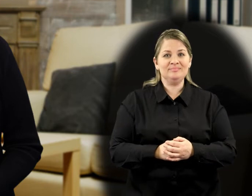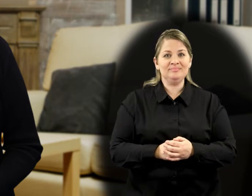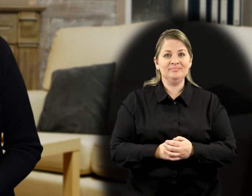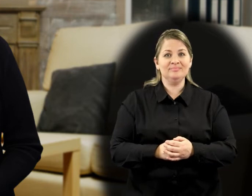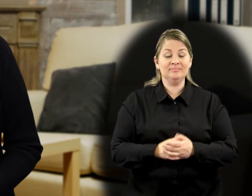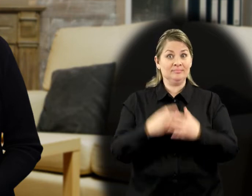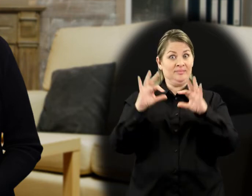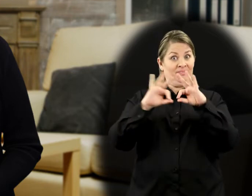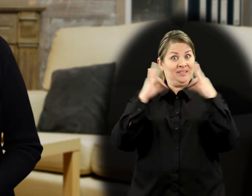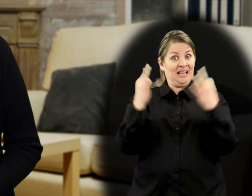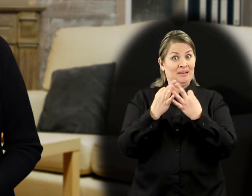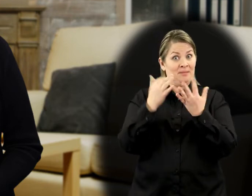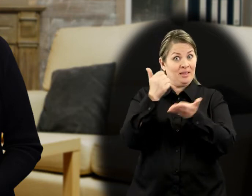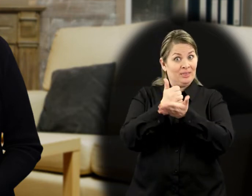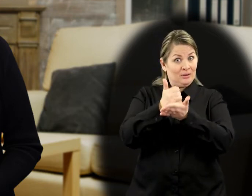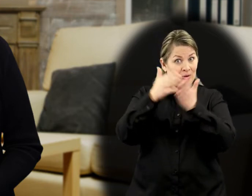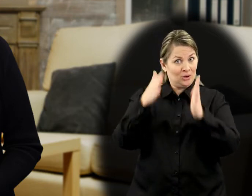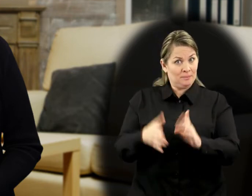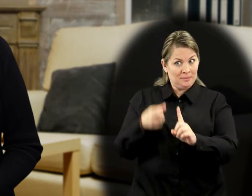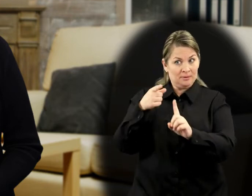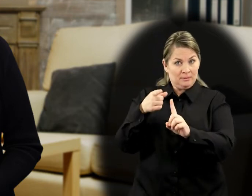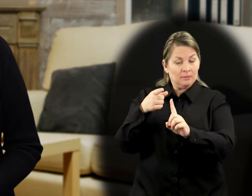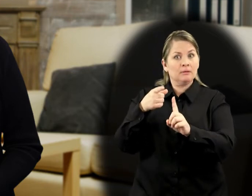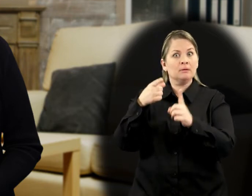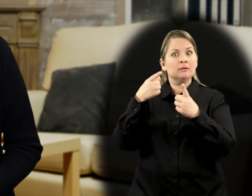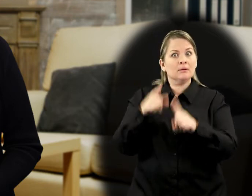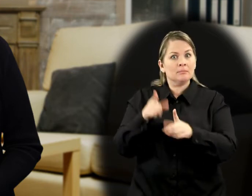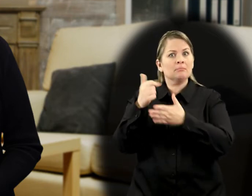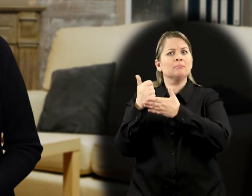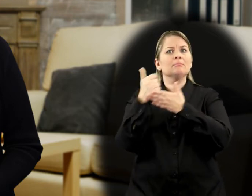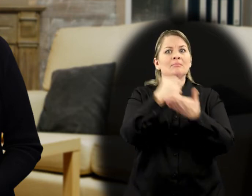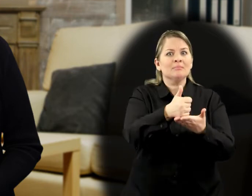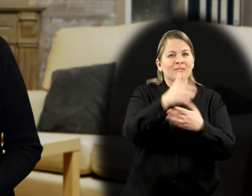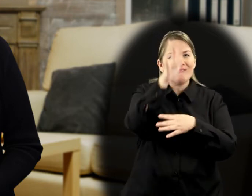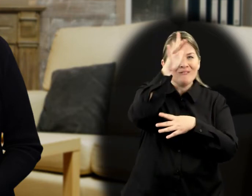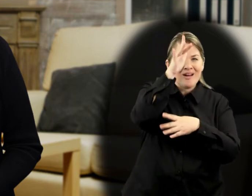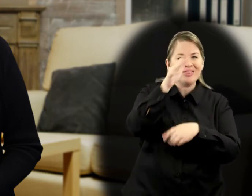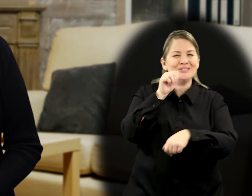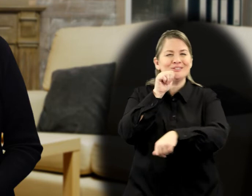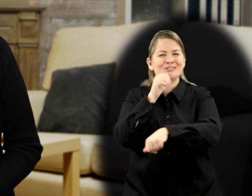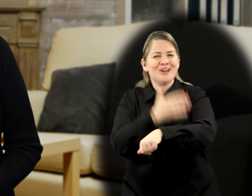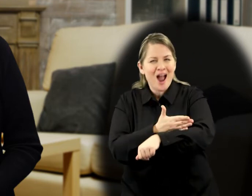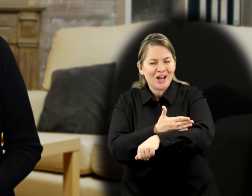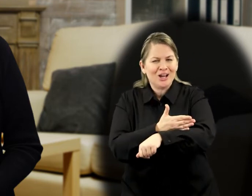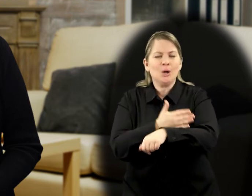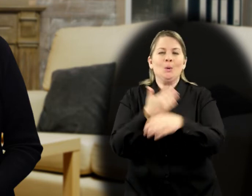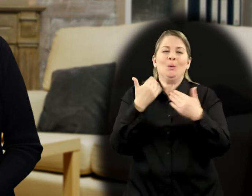Let's learn how one family therapist used VRI to help a father and his daughter